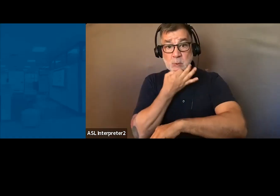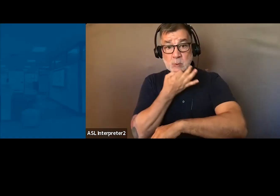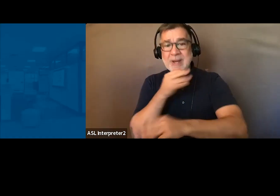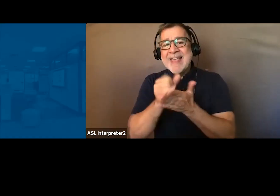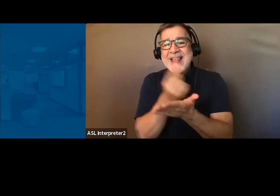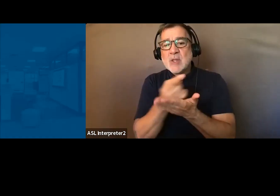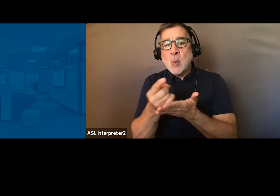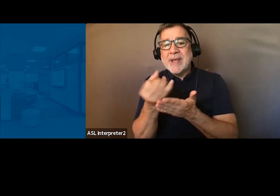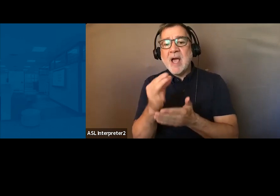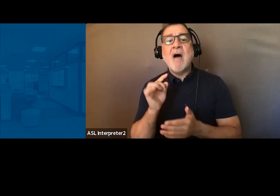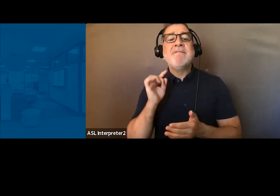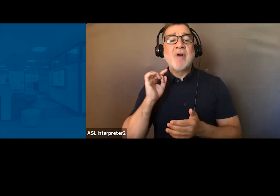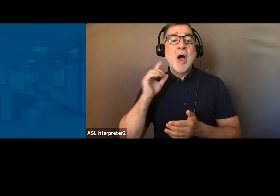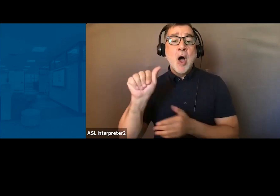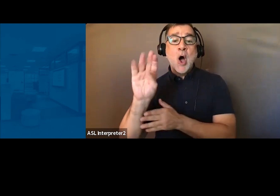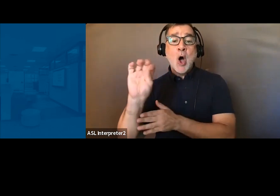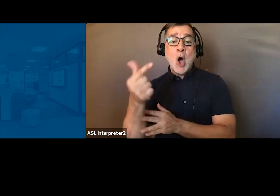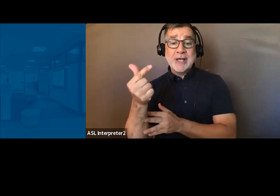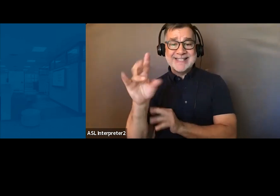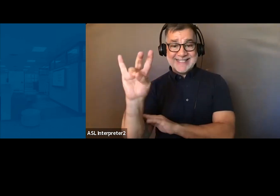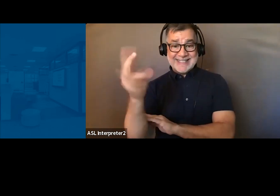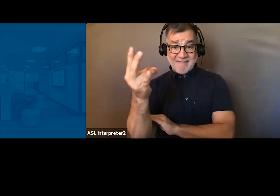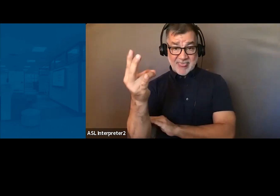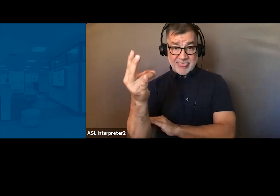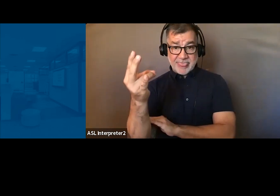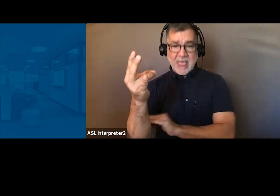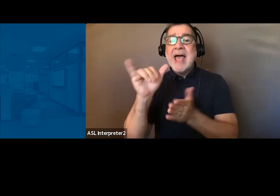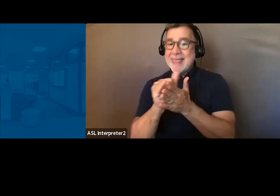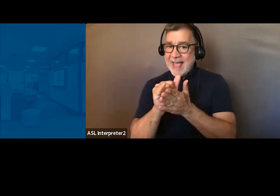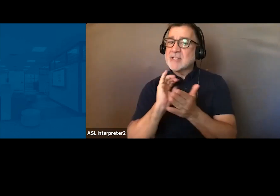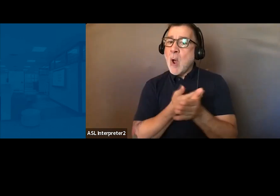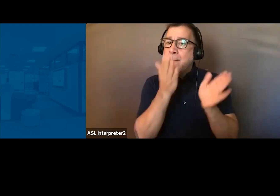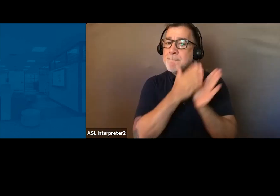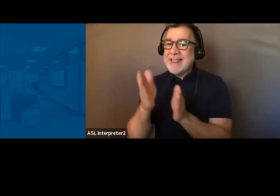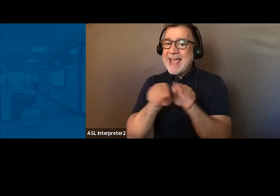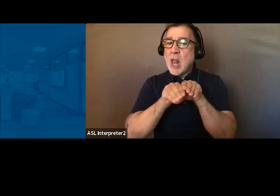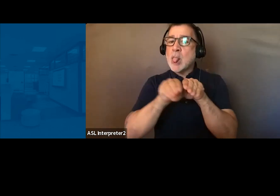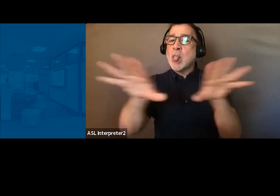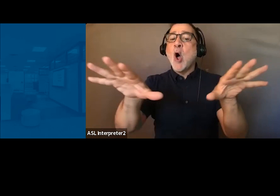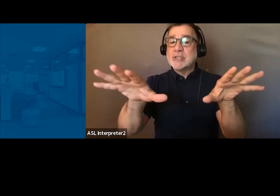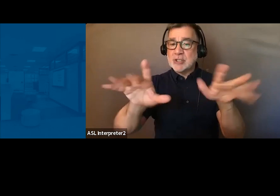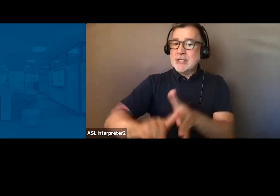So that's our planned launch date for the product, and that's coming up real quick.